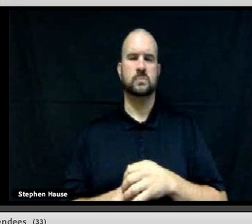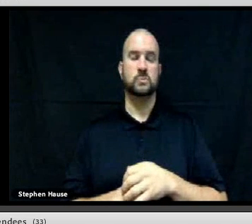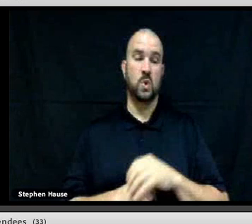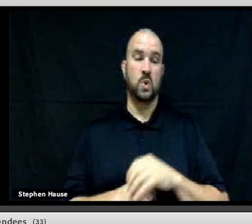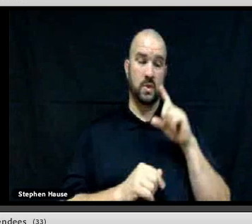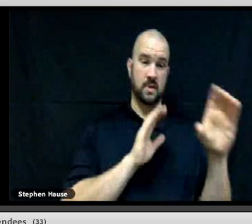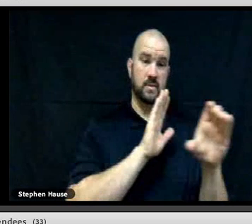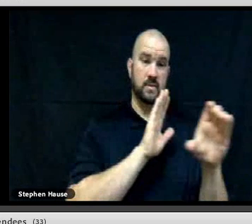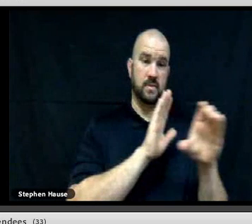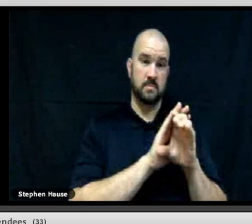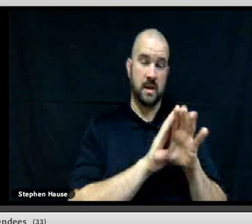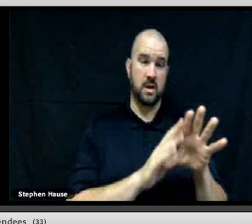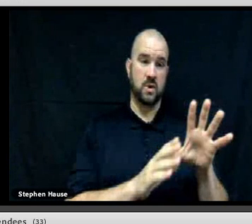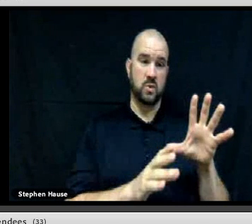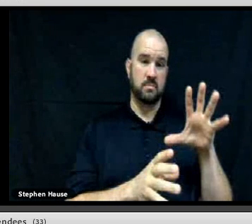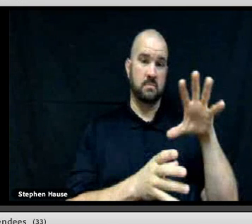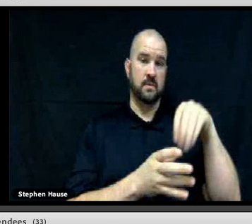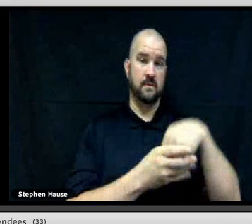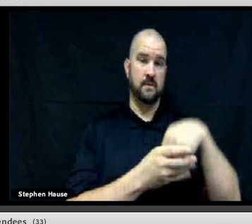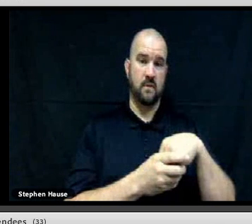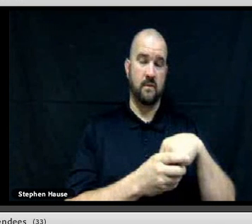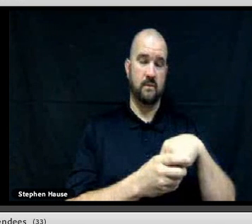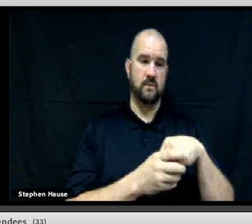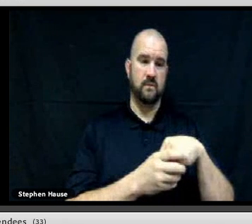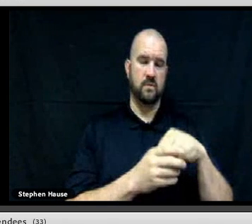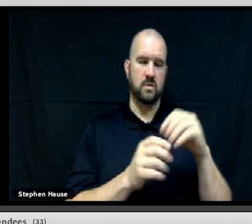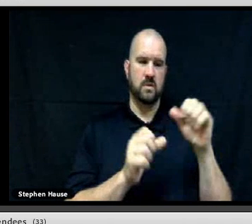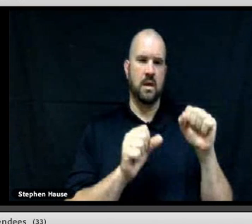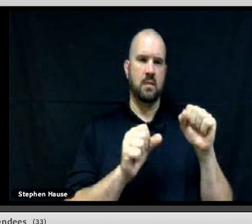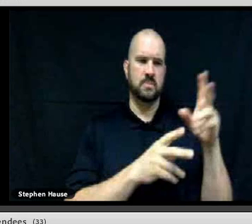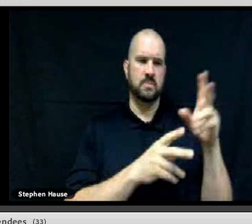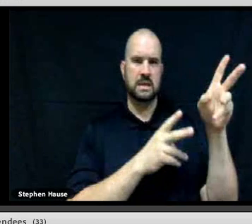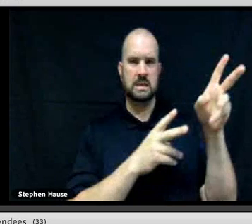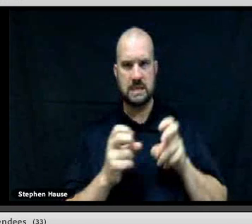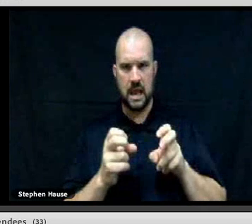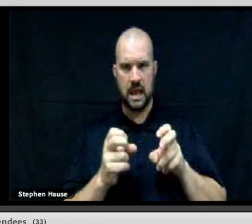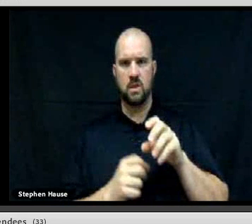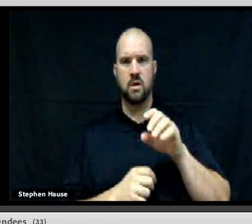bulk by API developers? Zayas-Ruiz: Yes.